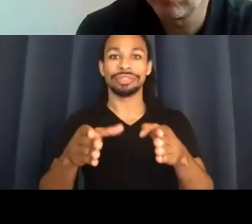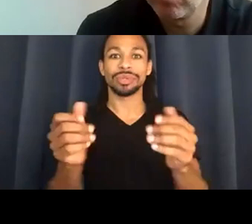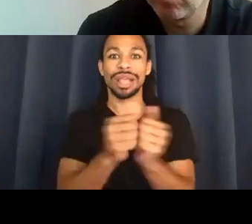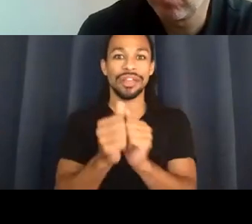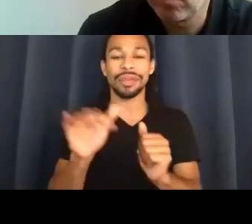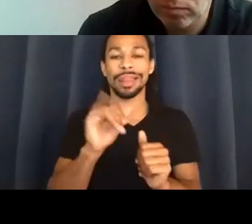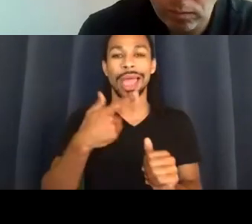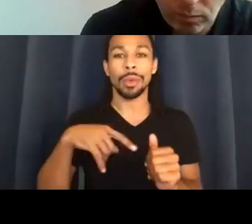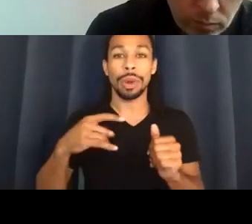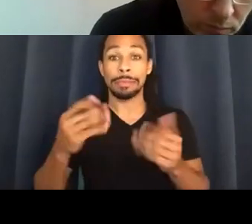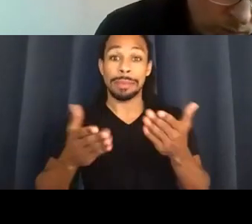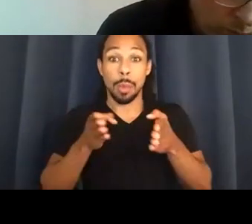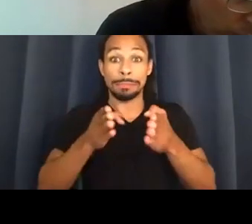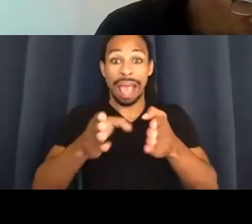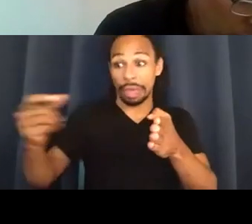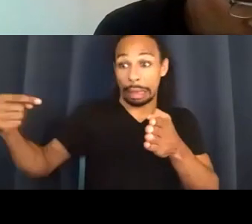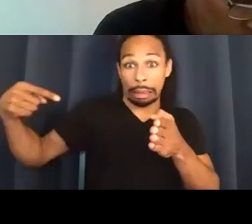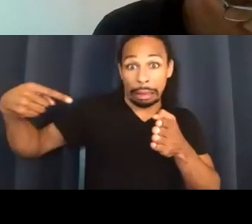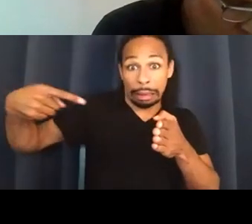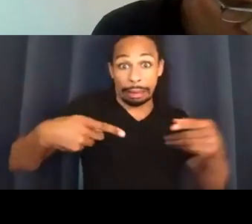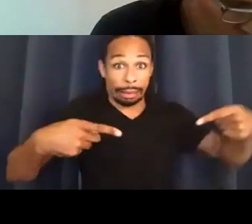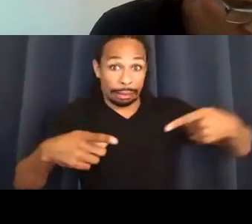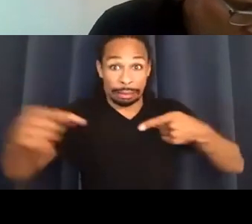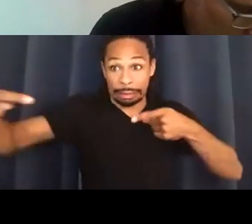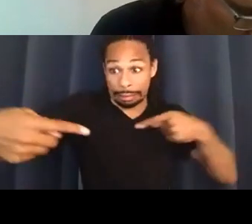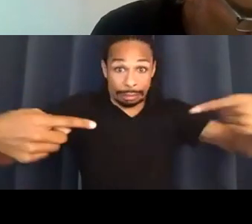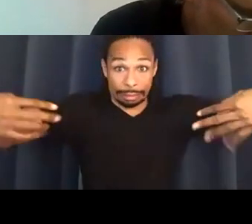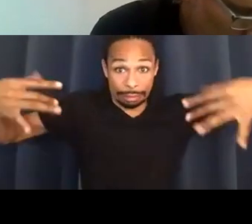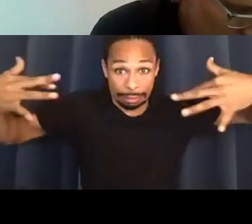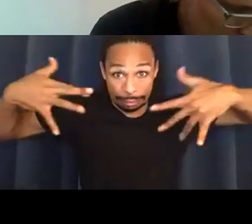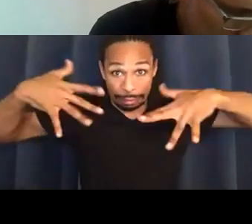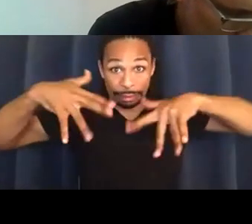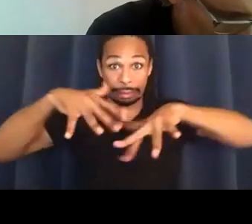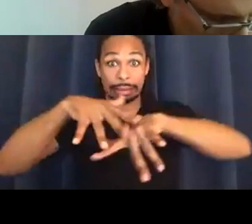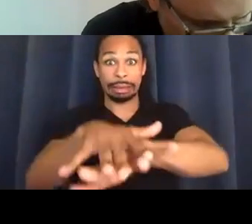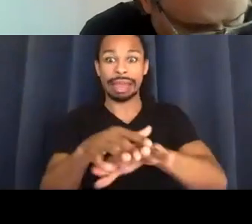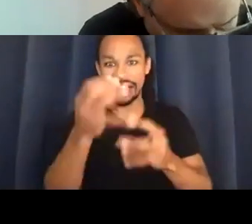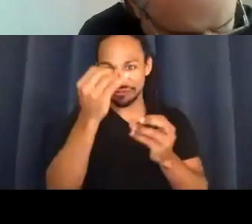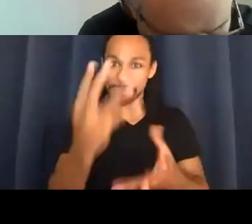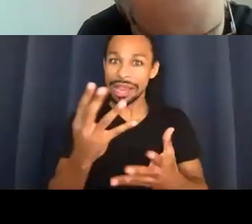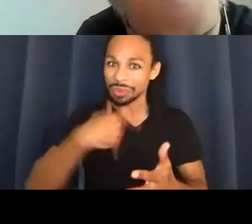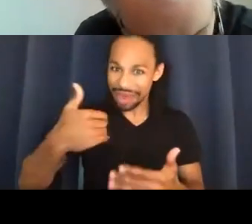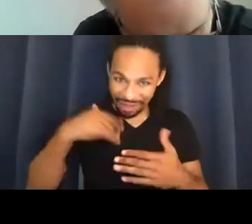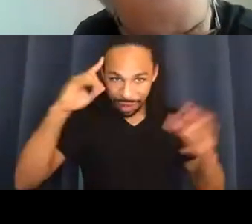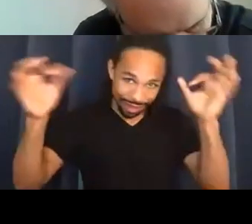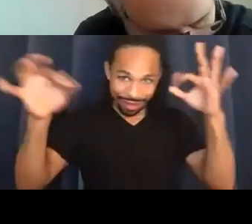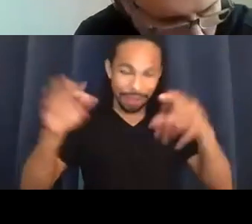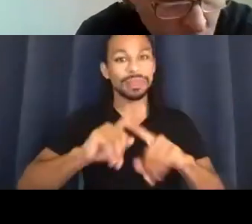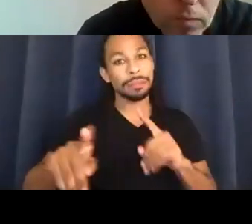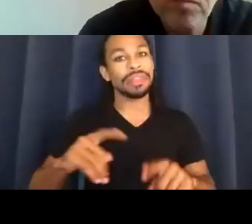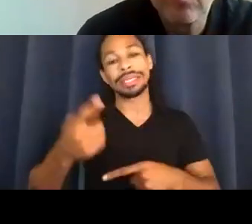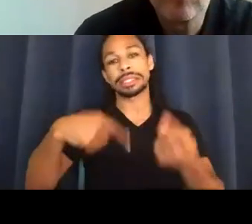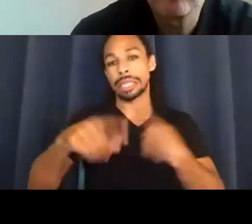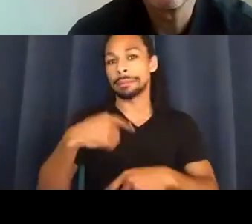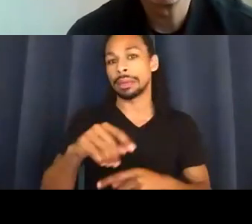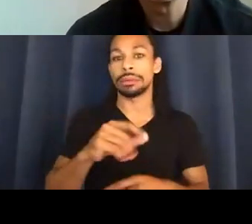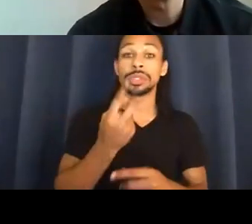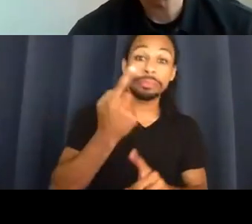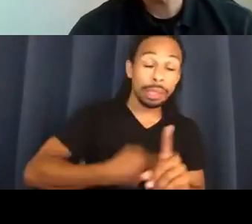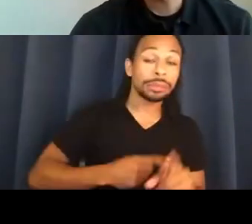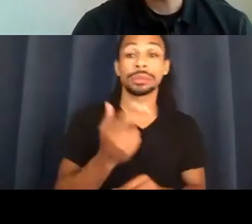places and have information to input, but these 12 months or 24 months will go by like